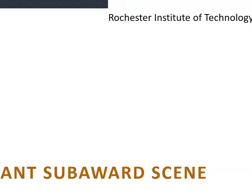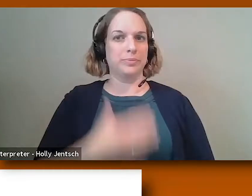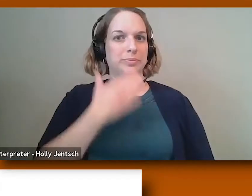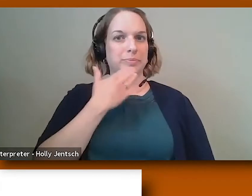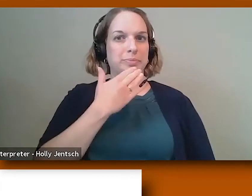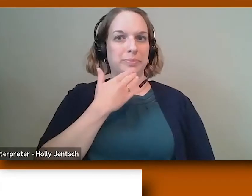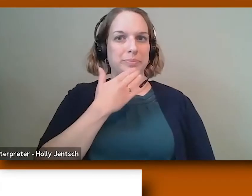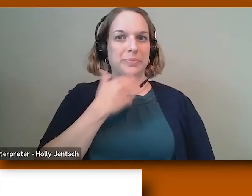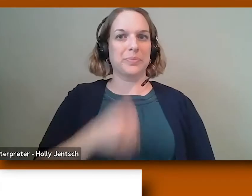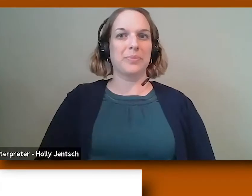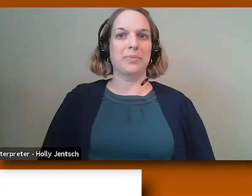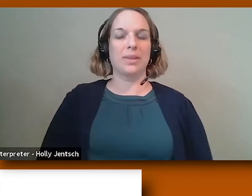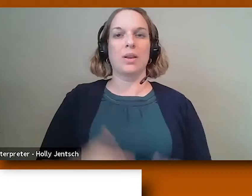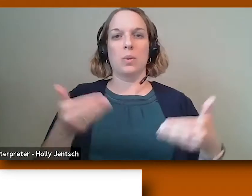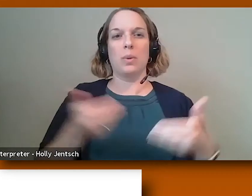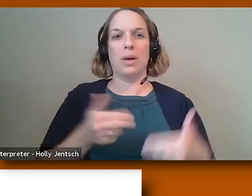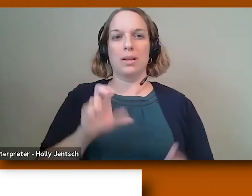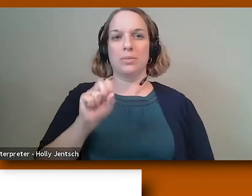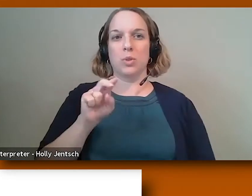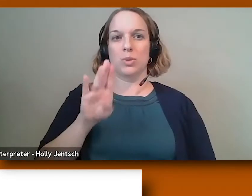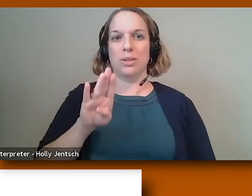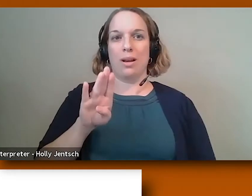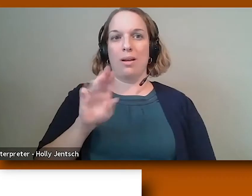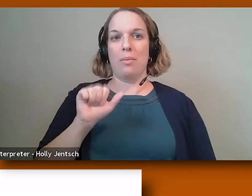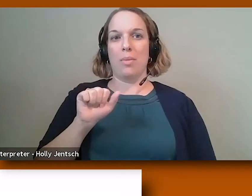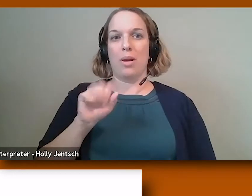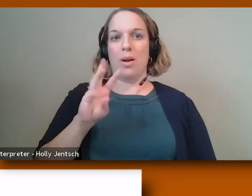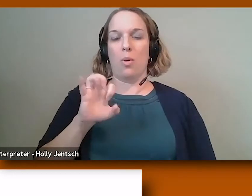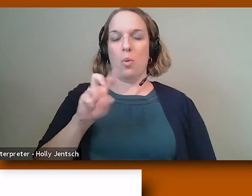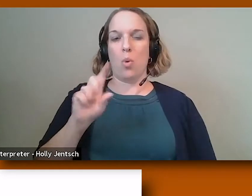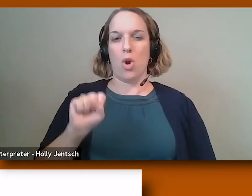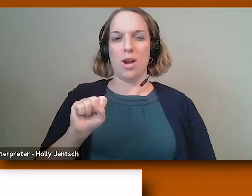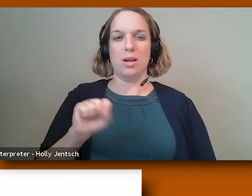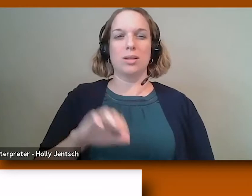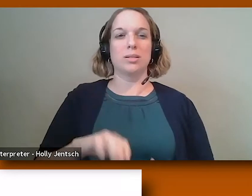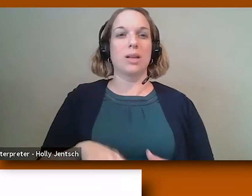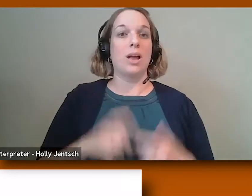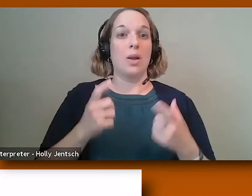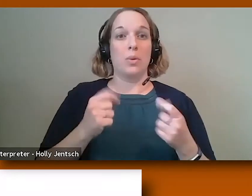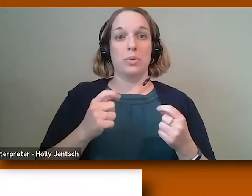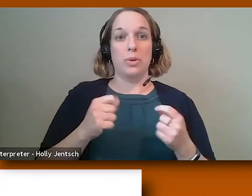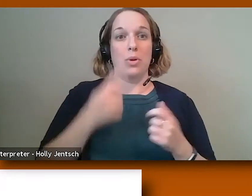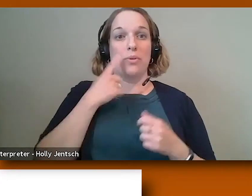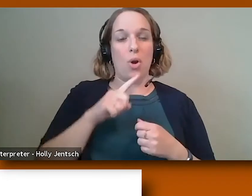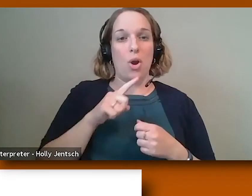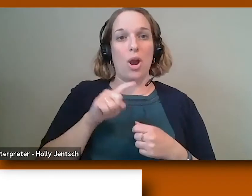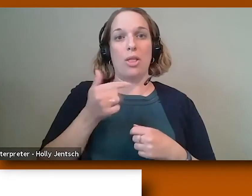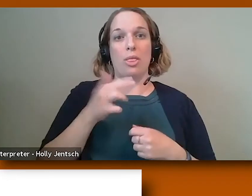Well, welcome to "Subawards: How to Navigate the Grant Subward Scene." As Laurie said, I'm David Grames,